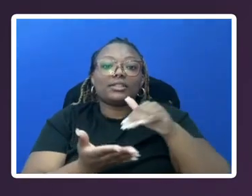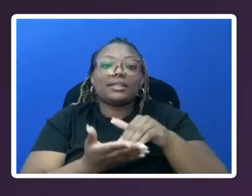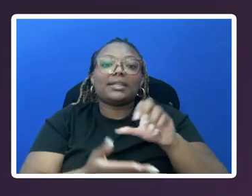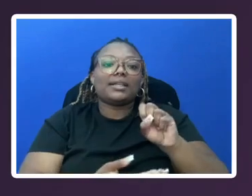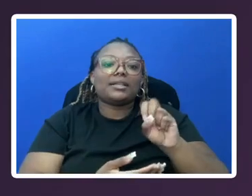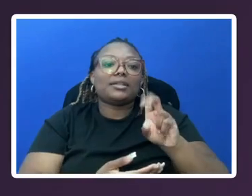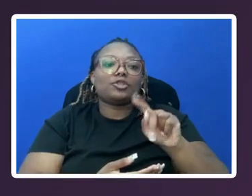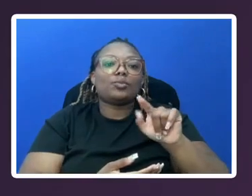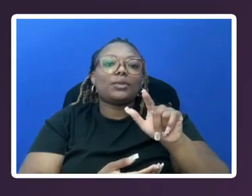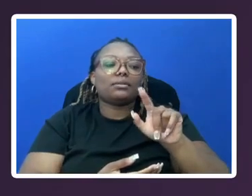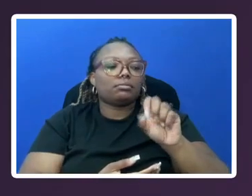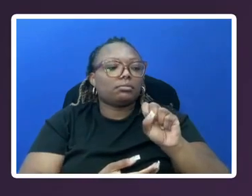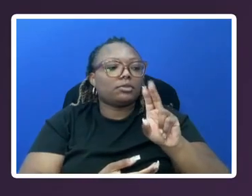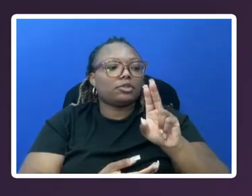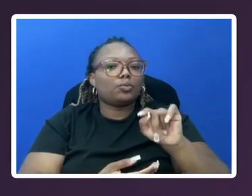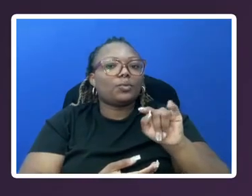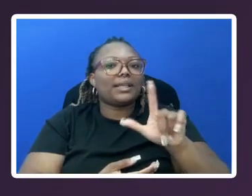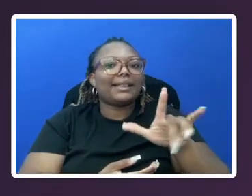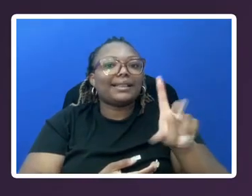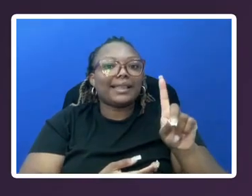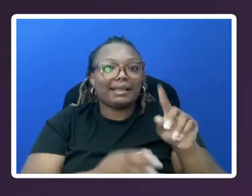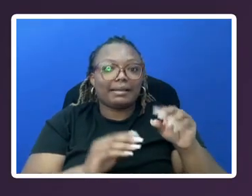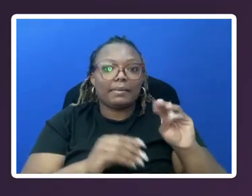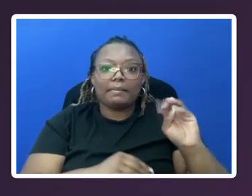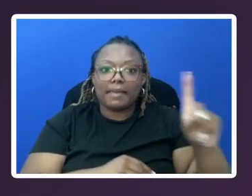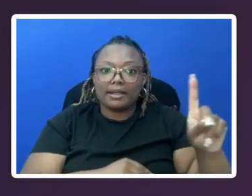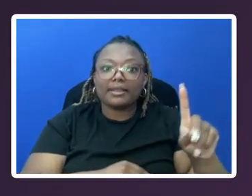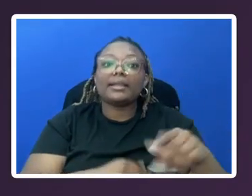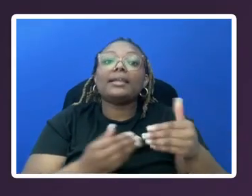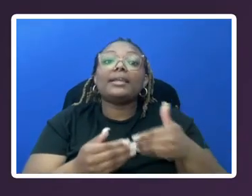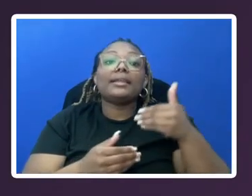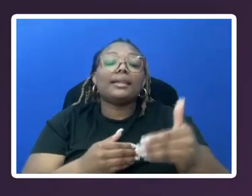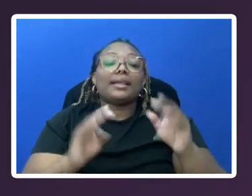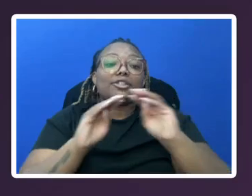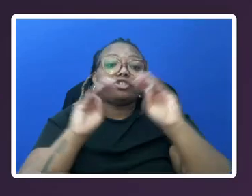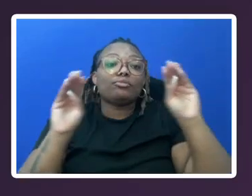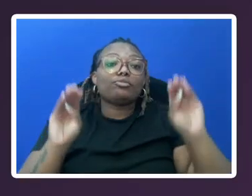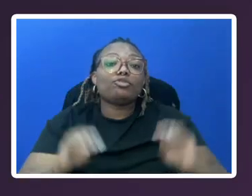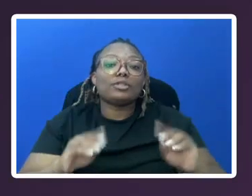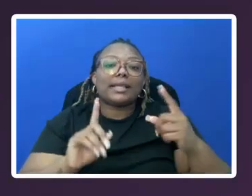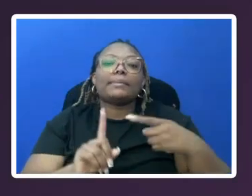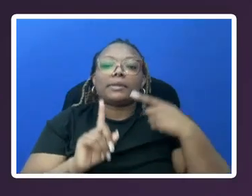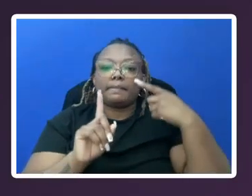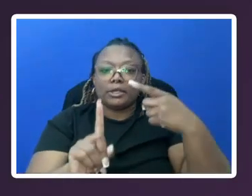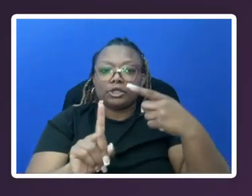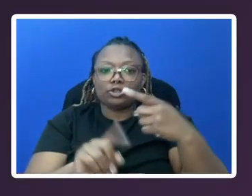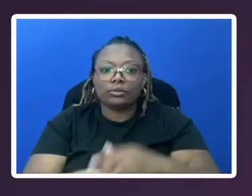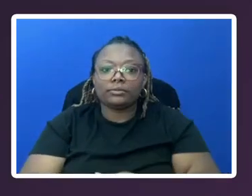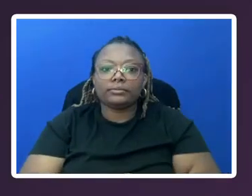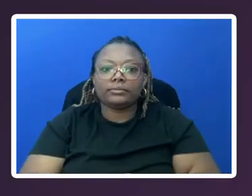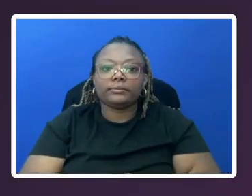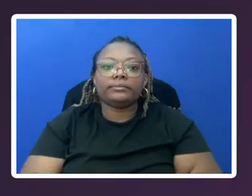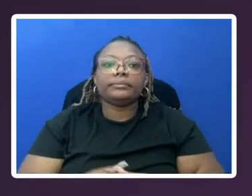Now, the following is the museum's overarching mission. In partnership